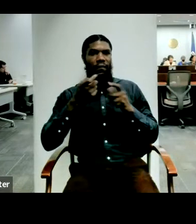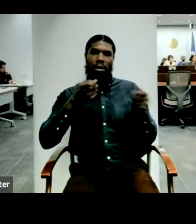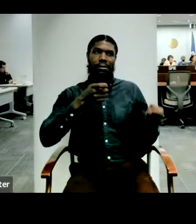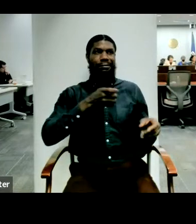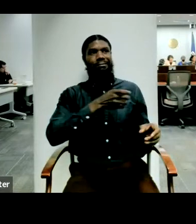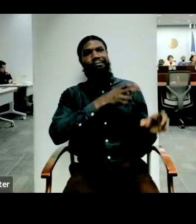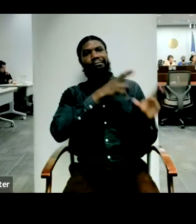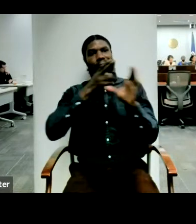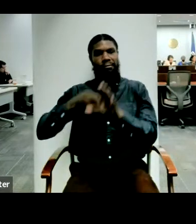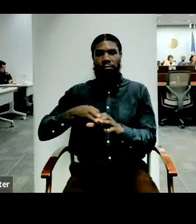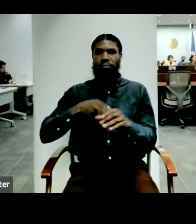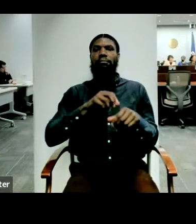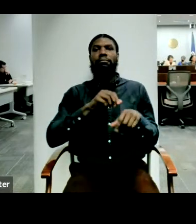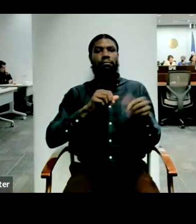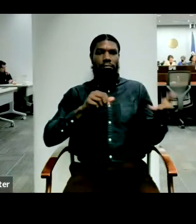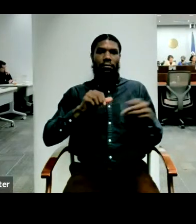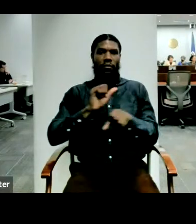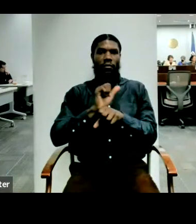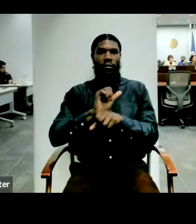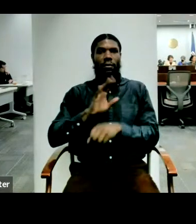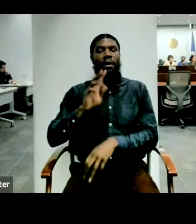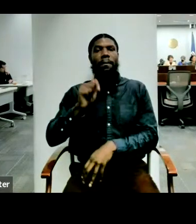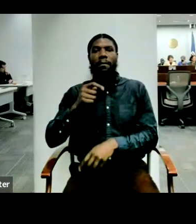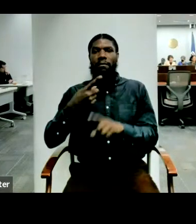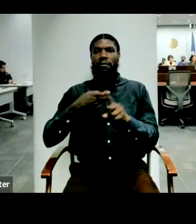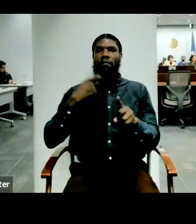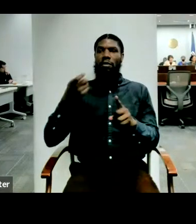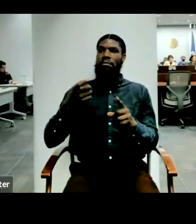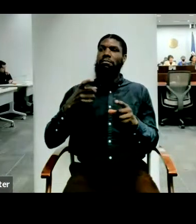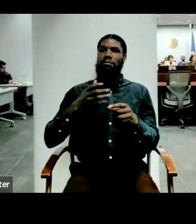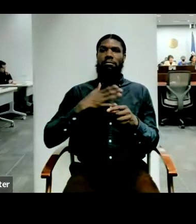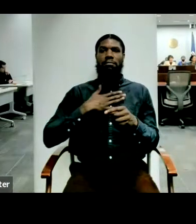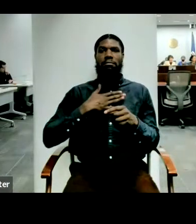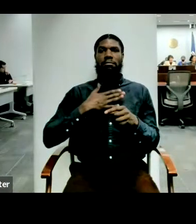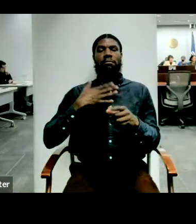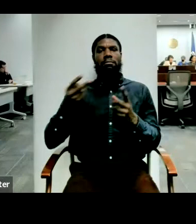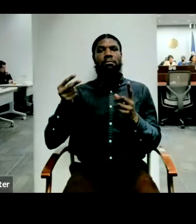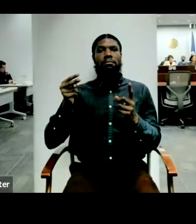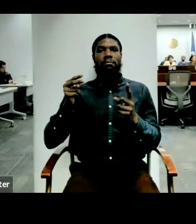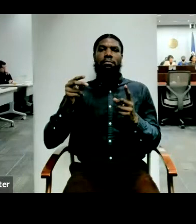individual plaintiff. So um from a racial Justice perspective it is really important to approach